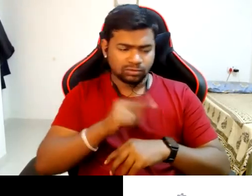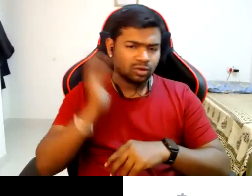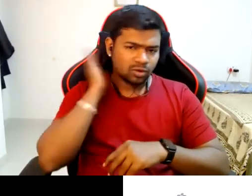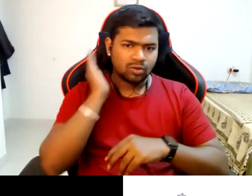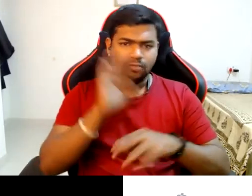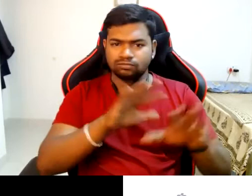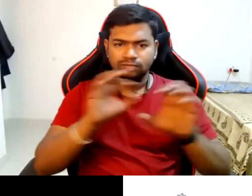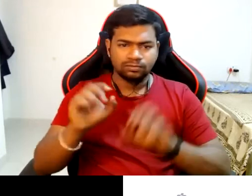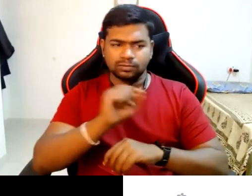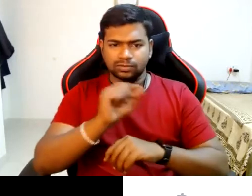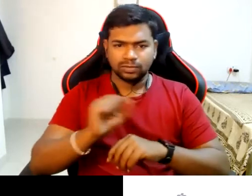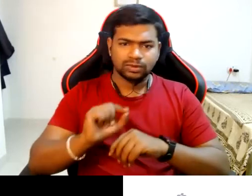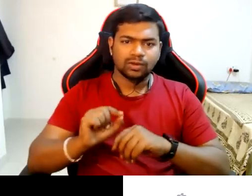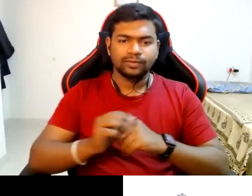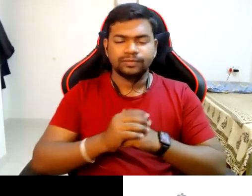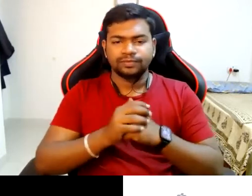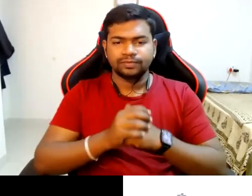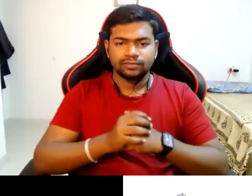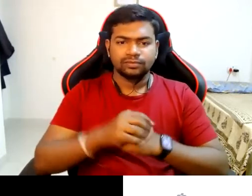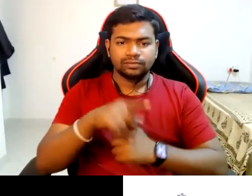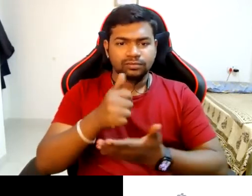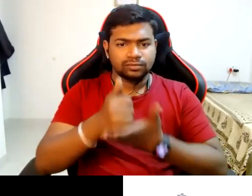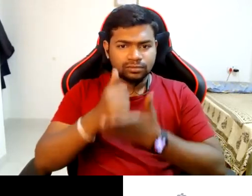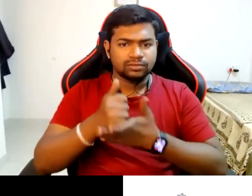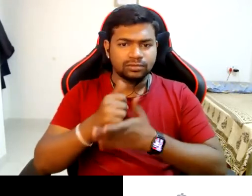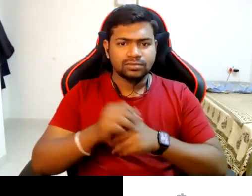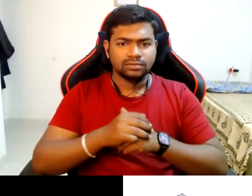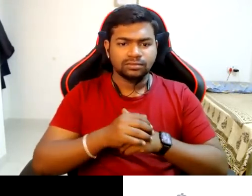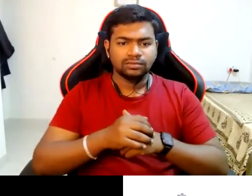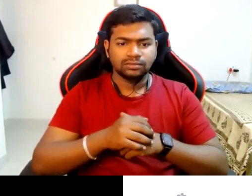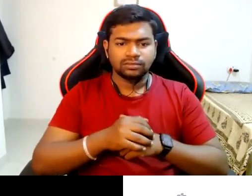and the notes helped me to convert my F. Grade to A grade.